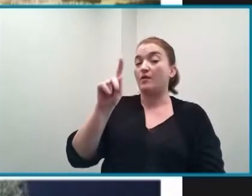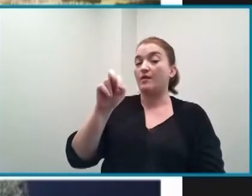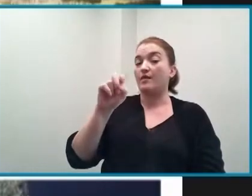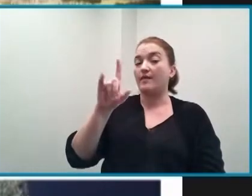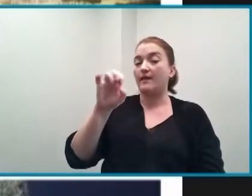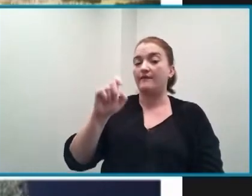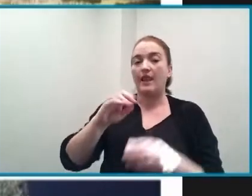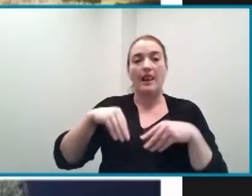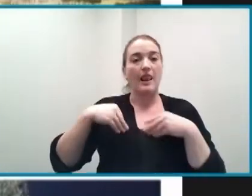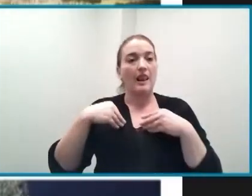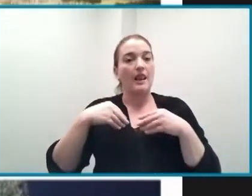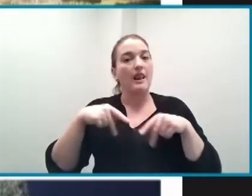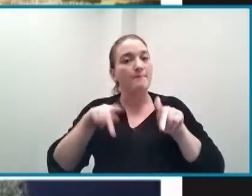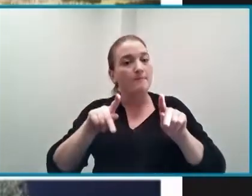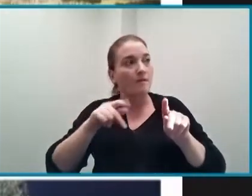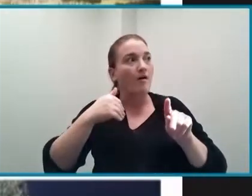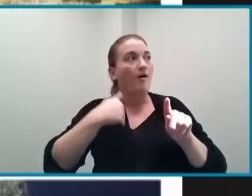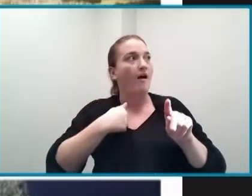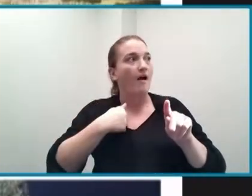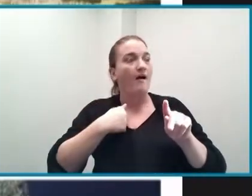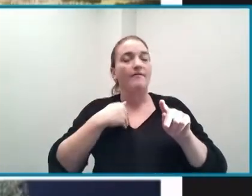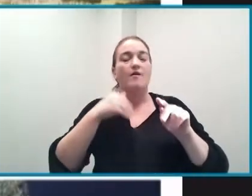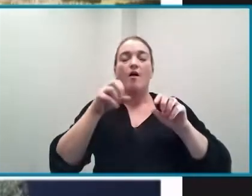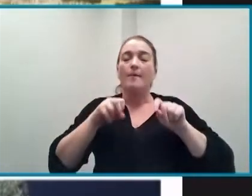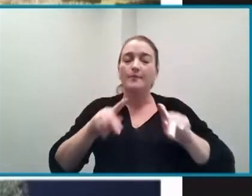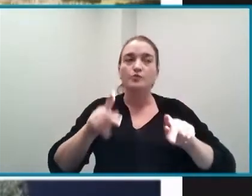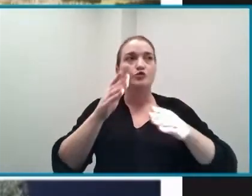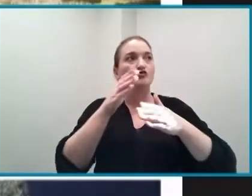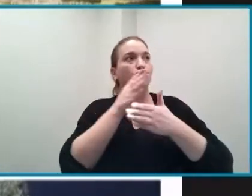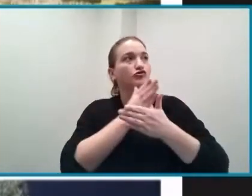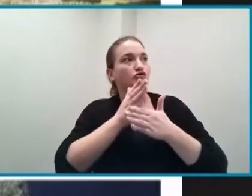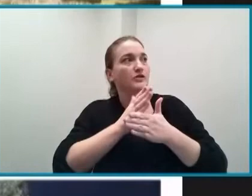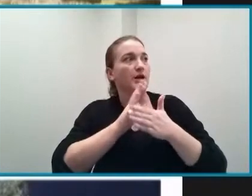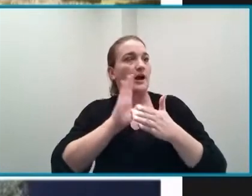while our agreement with the US gives us those